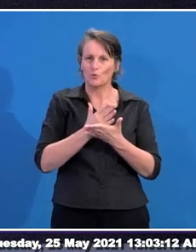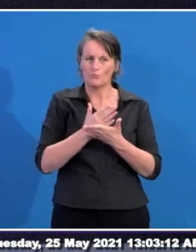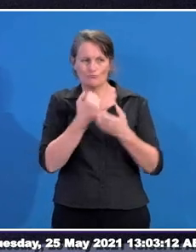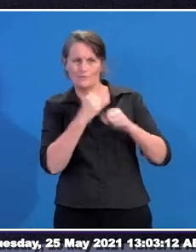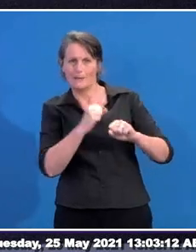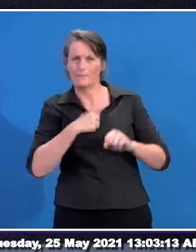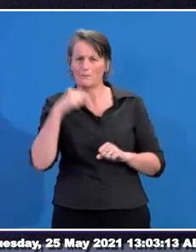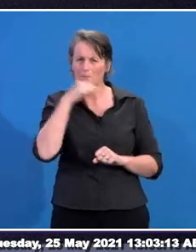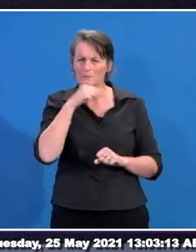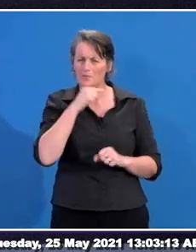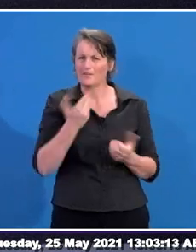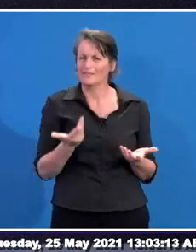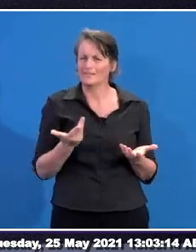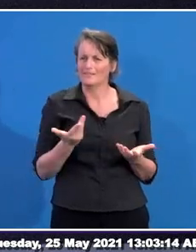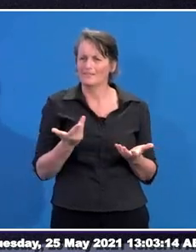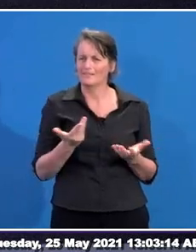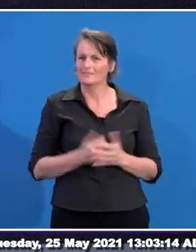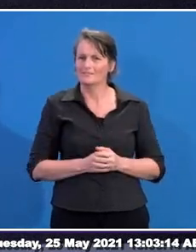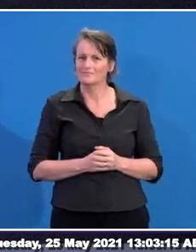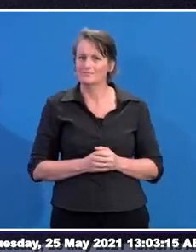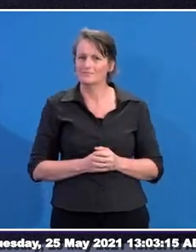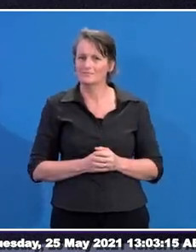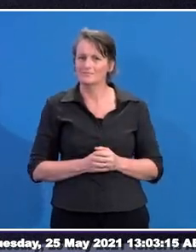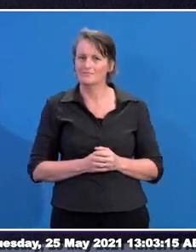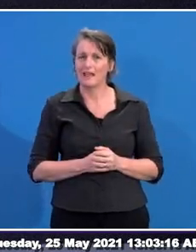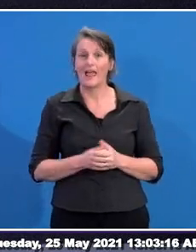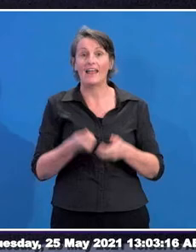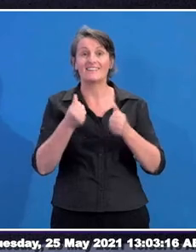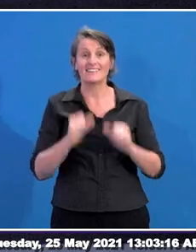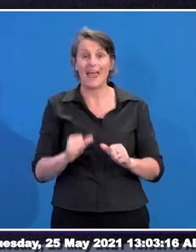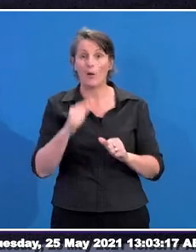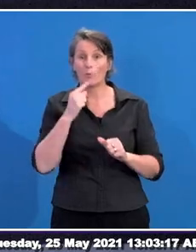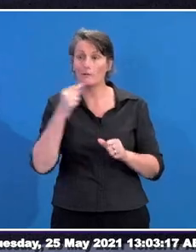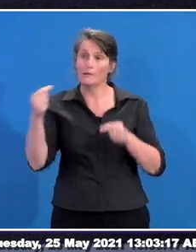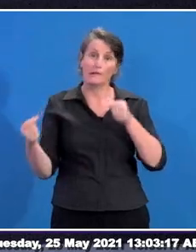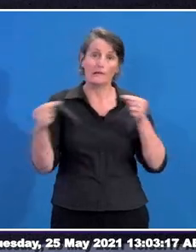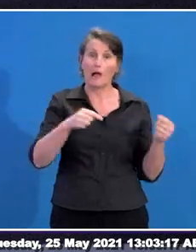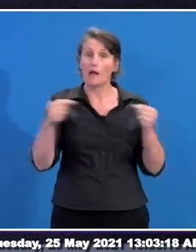And to this moment we are debating who is going to pay for the cost of that.